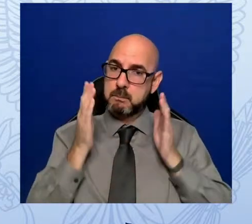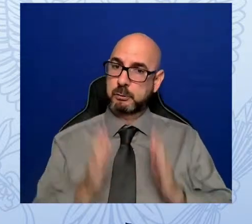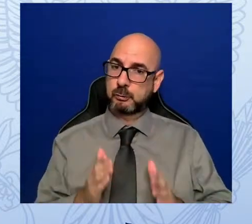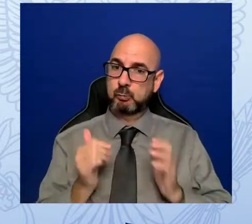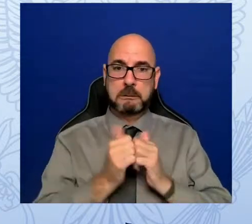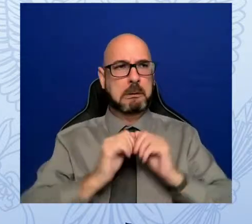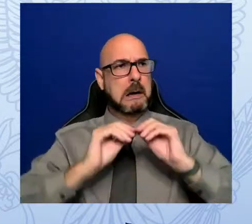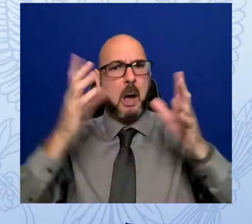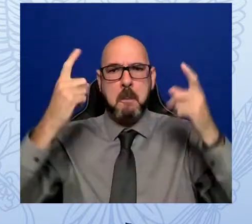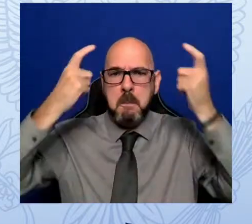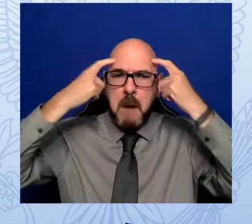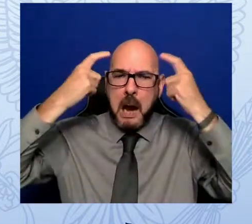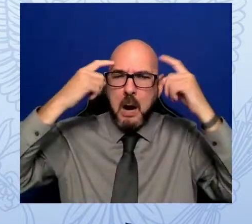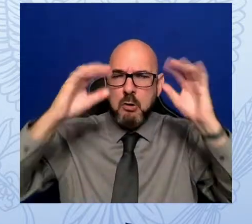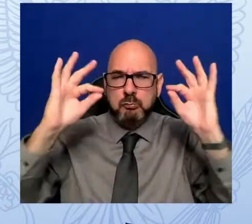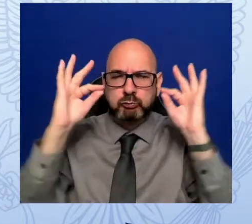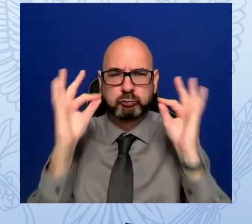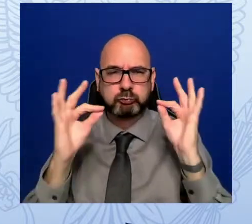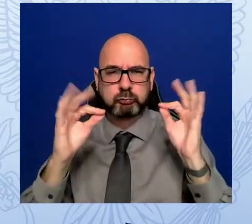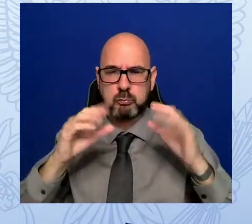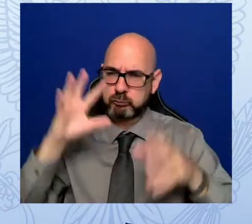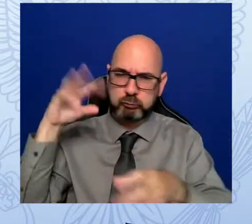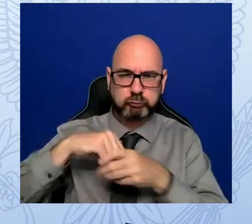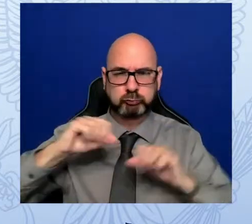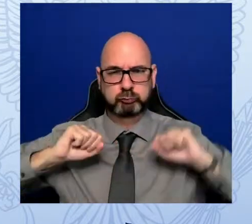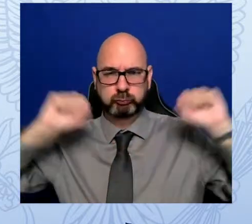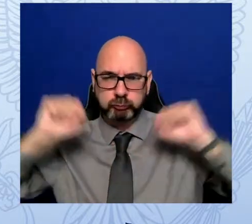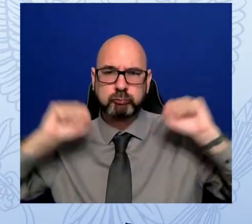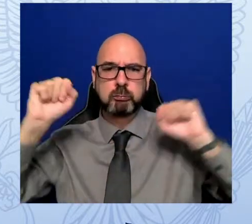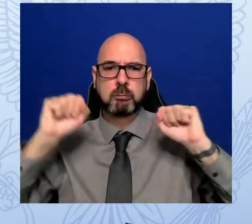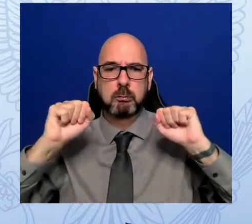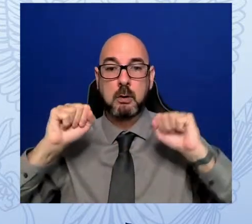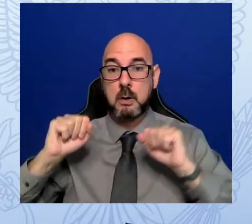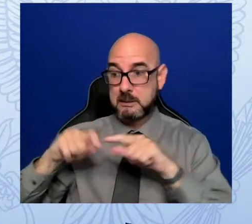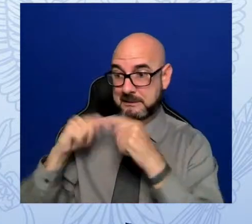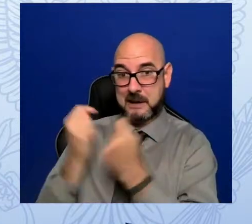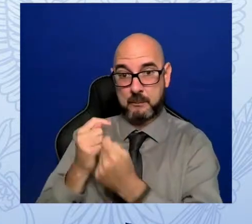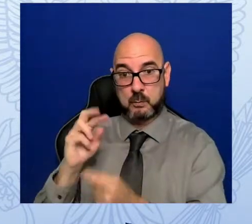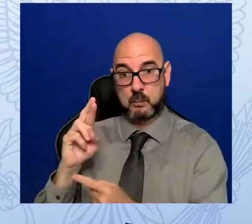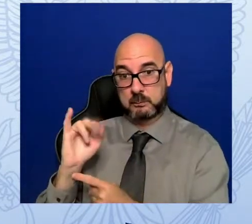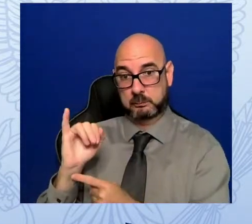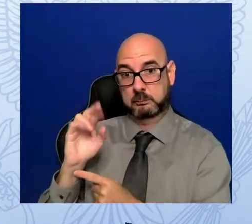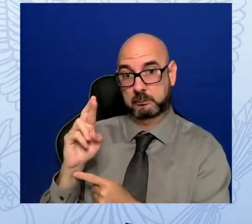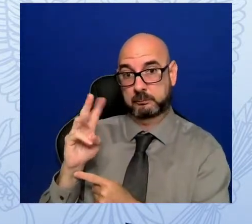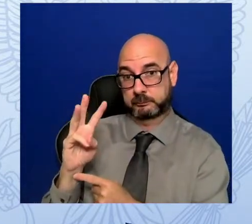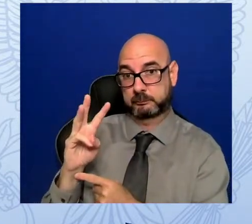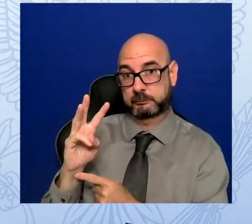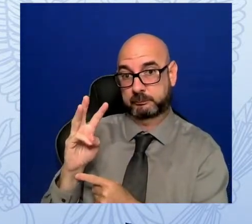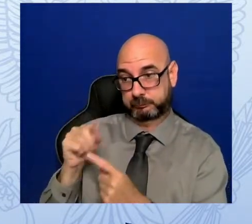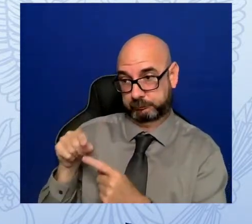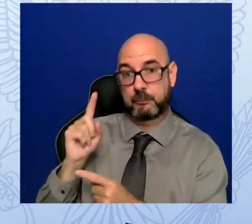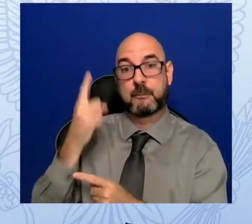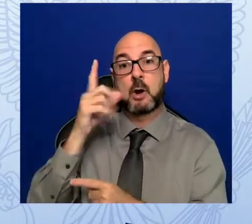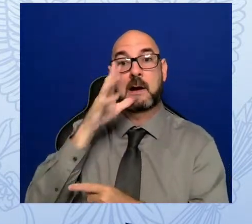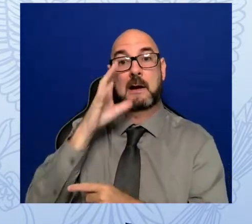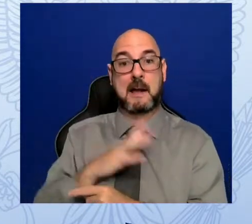Initiative, Team Red, White and Blue, and all the others here today are here to support veterans and military families